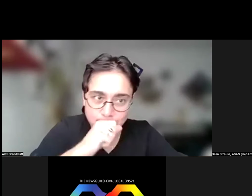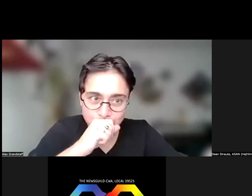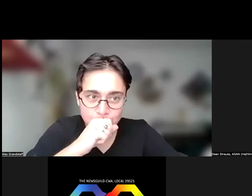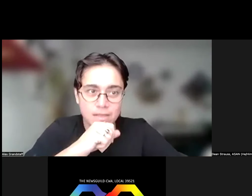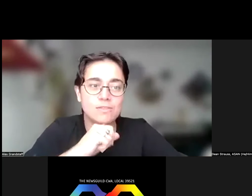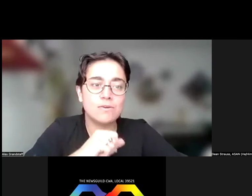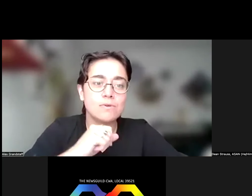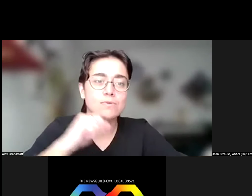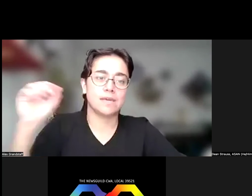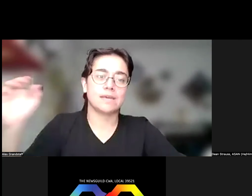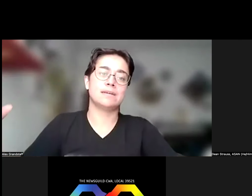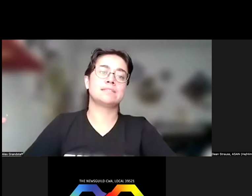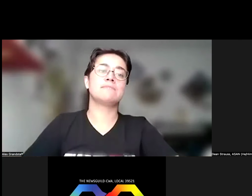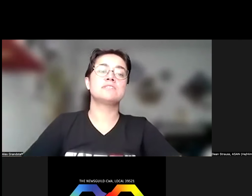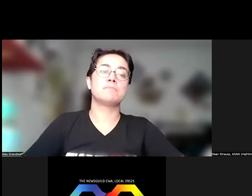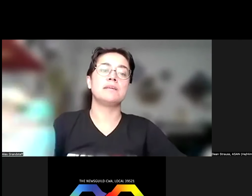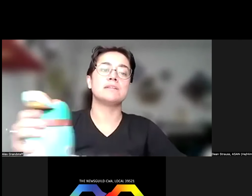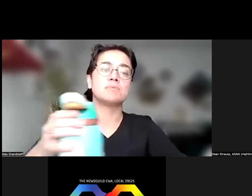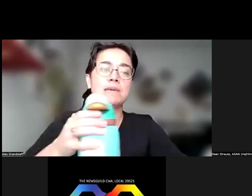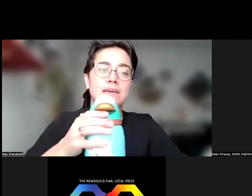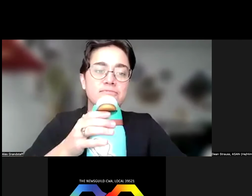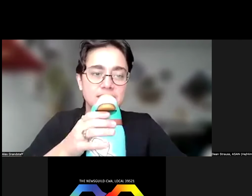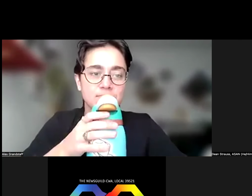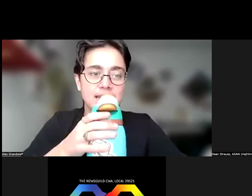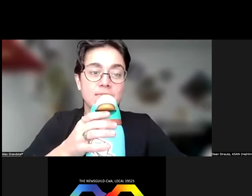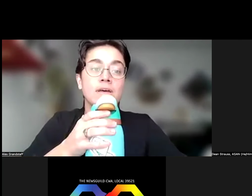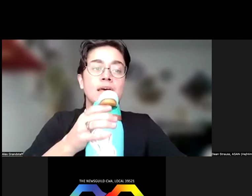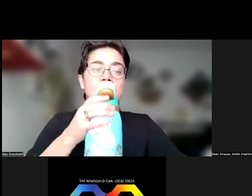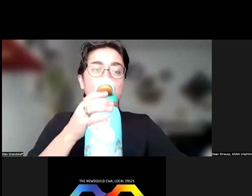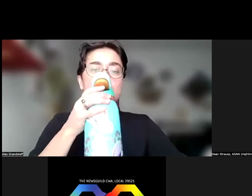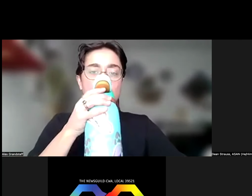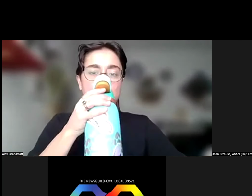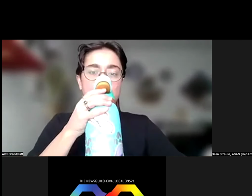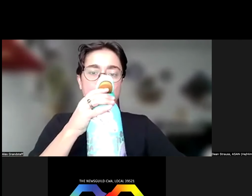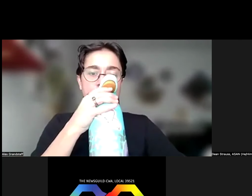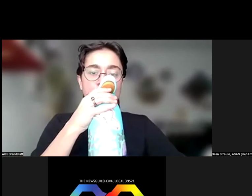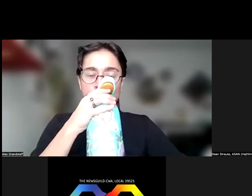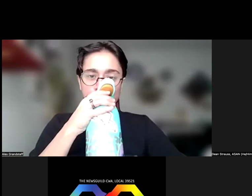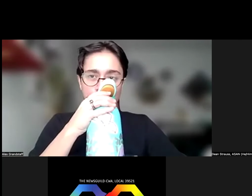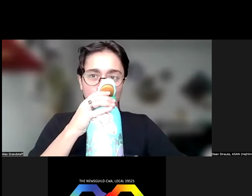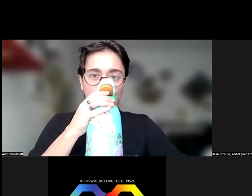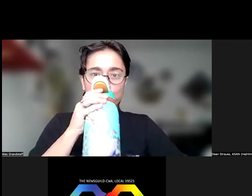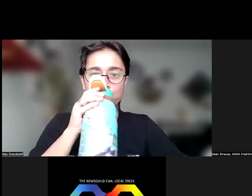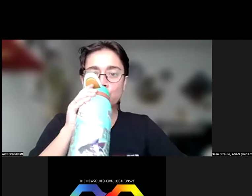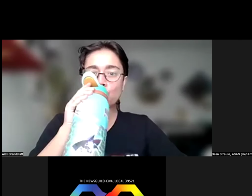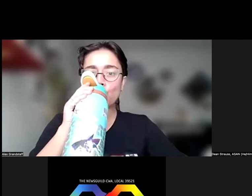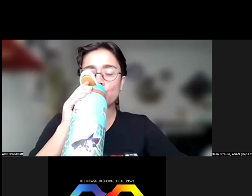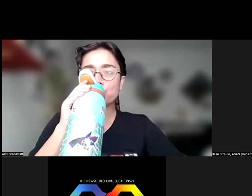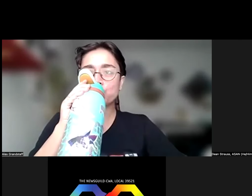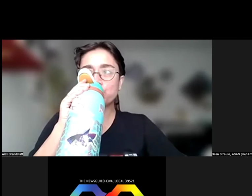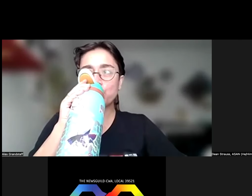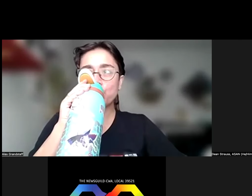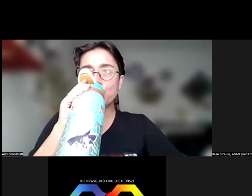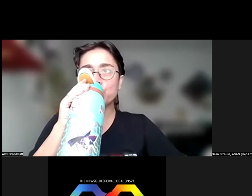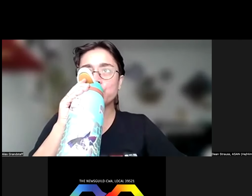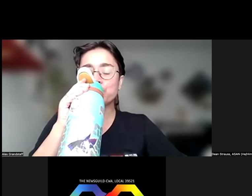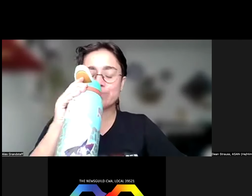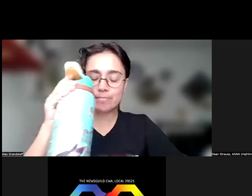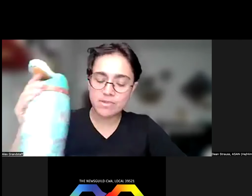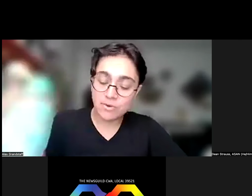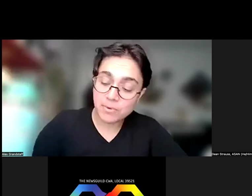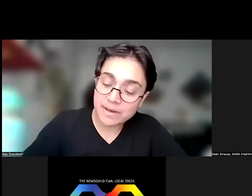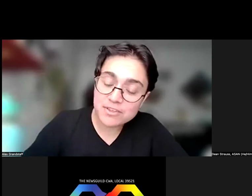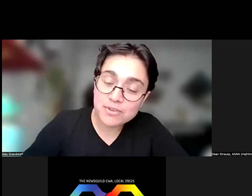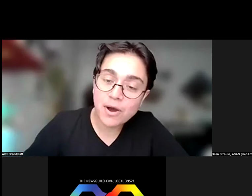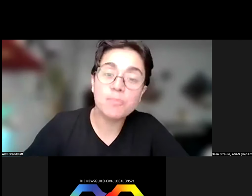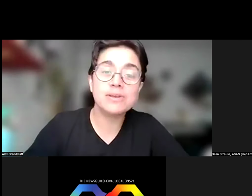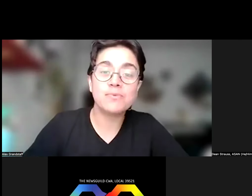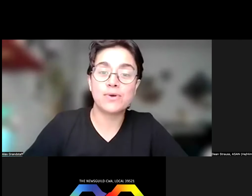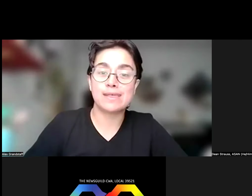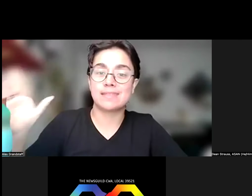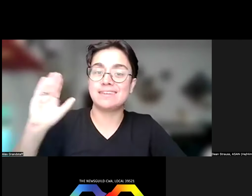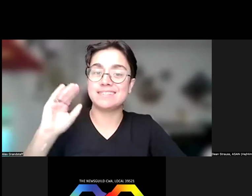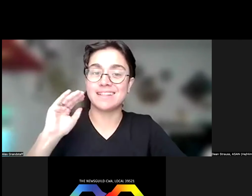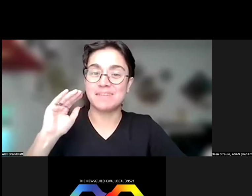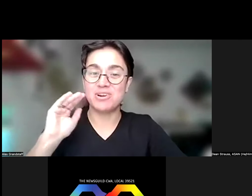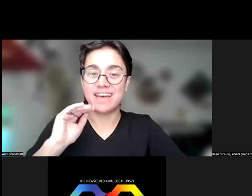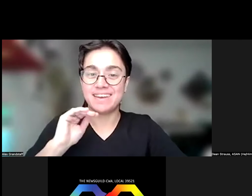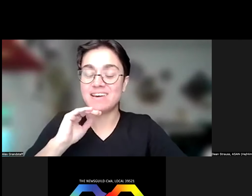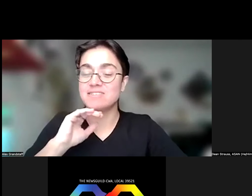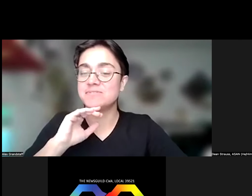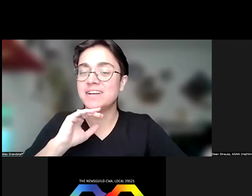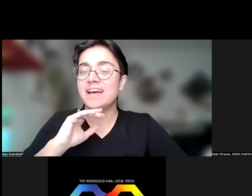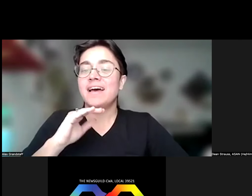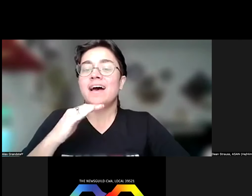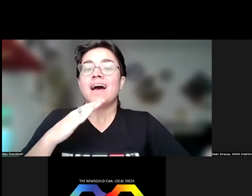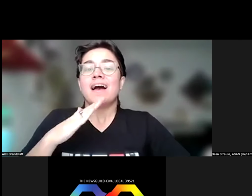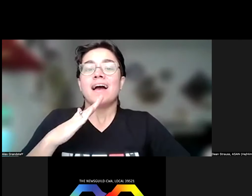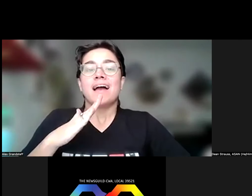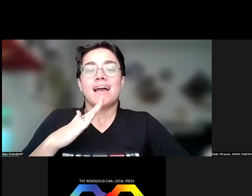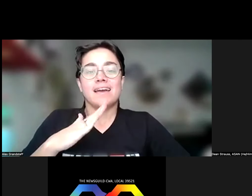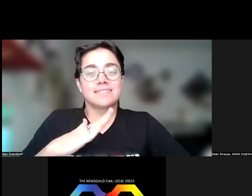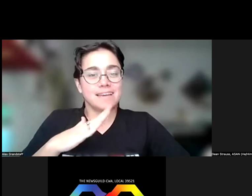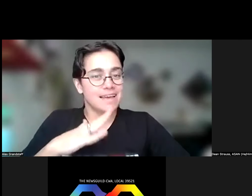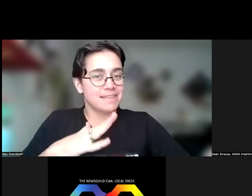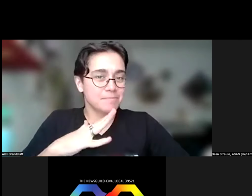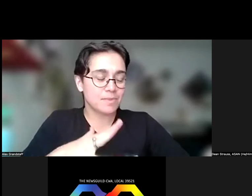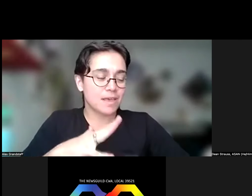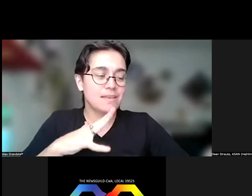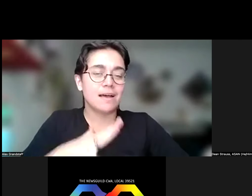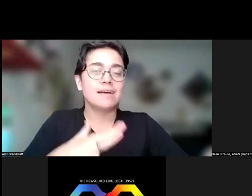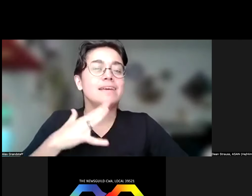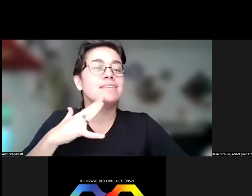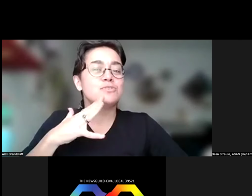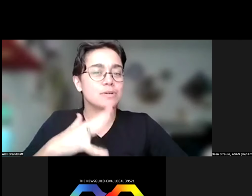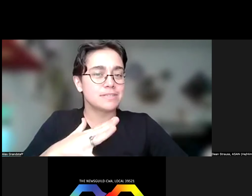Emily asks, do you think civil disobedience would be effective right